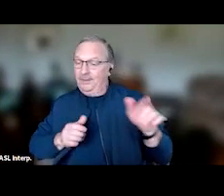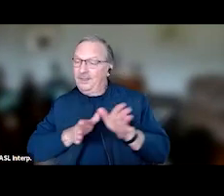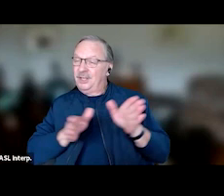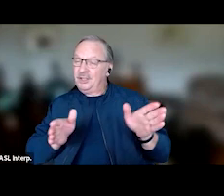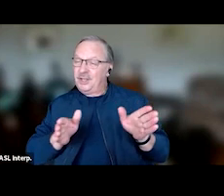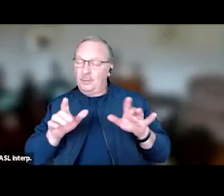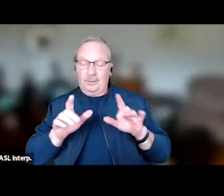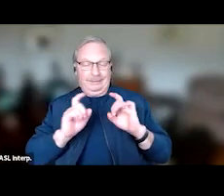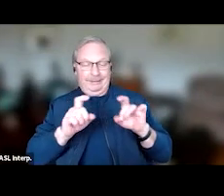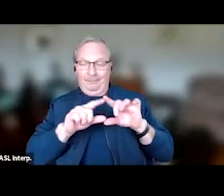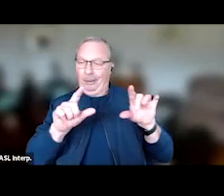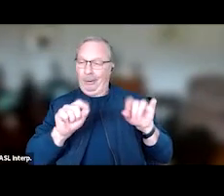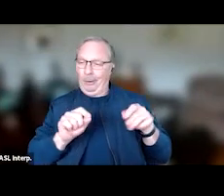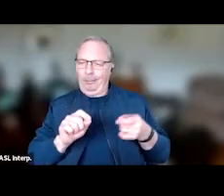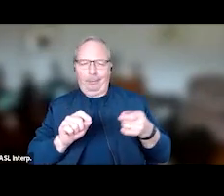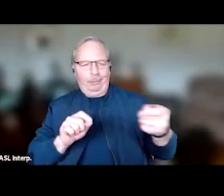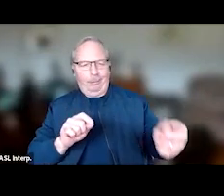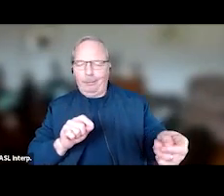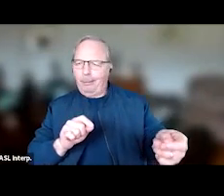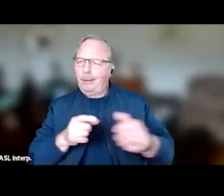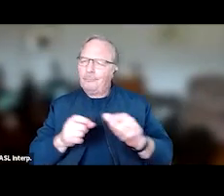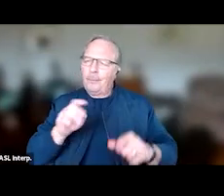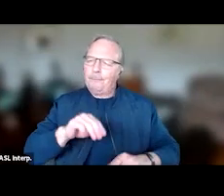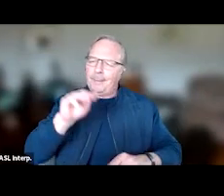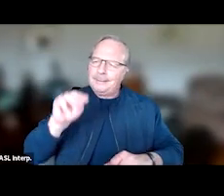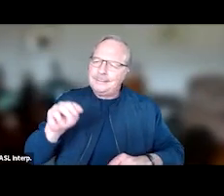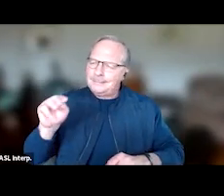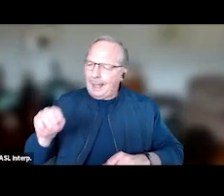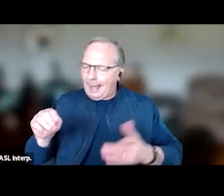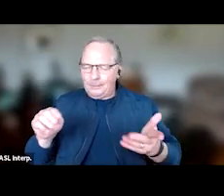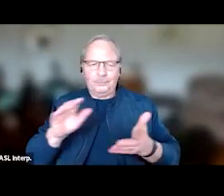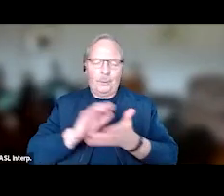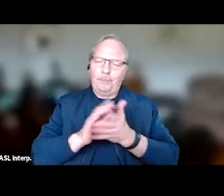"Hey, there's a gift cards to McDonald's, or to Burger King," or something like that.